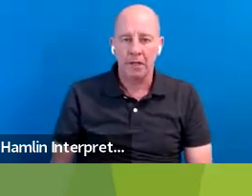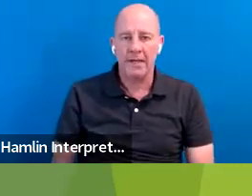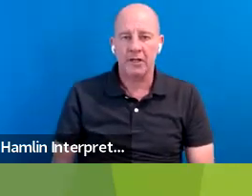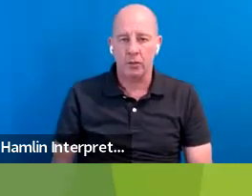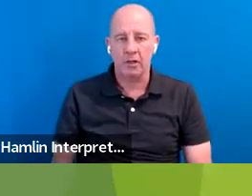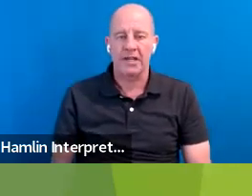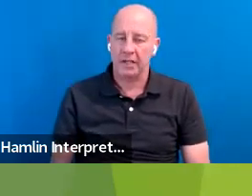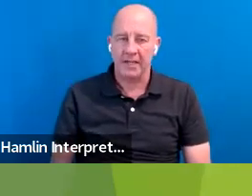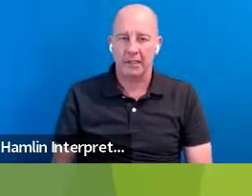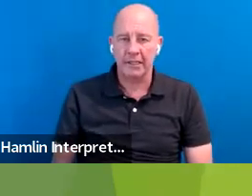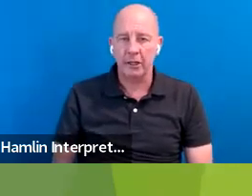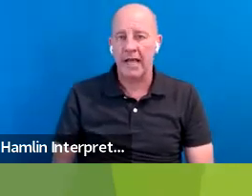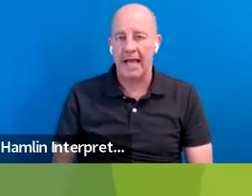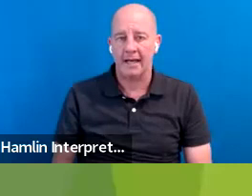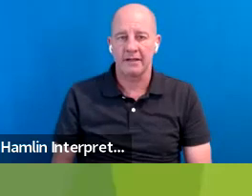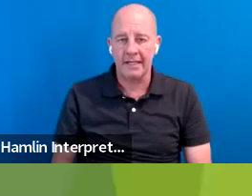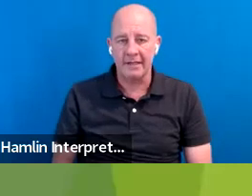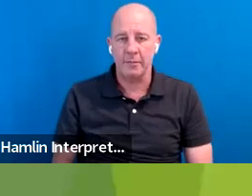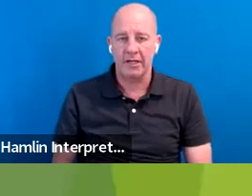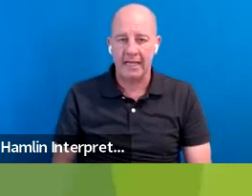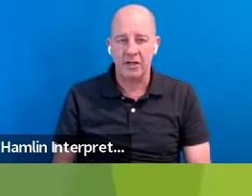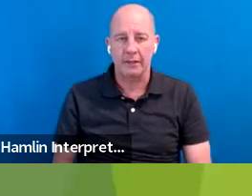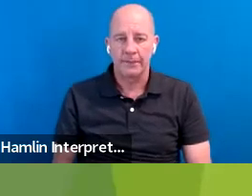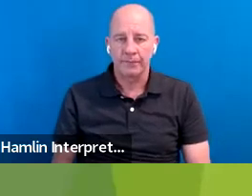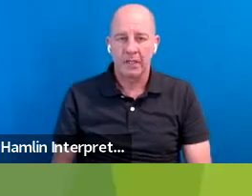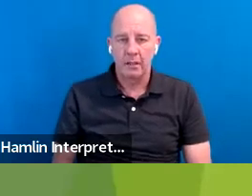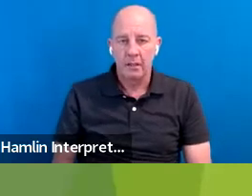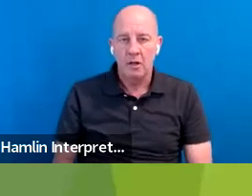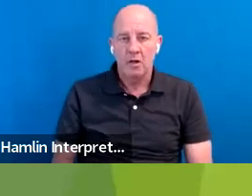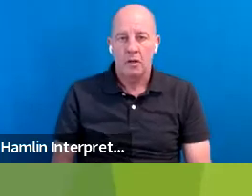And we want to make sure that it's going to be a clear and easy communication.